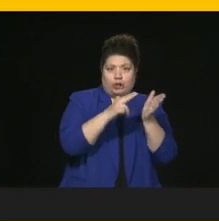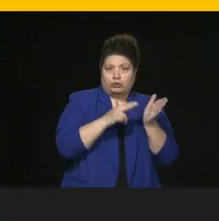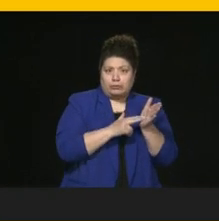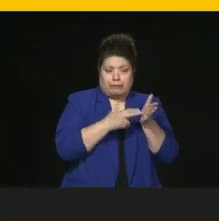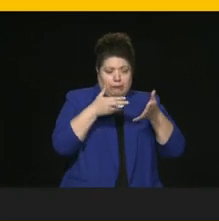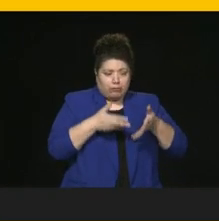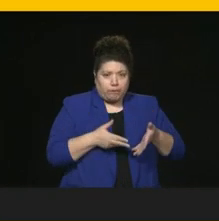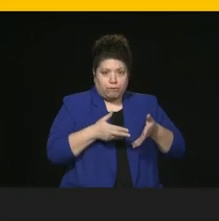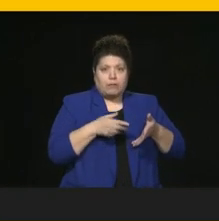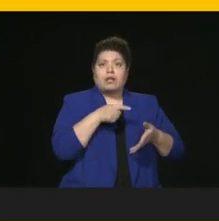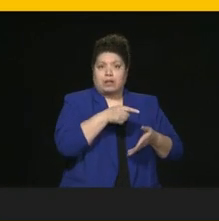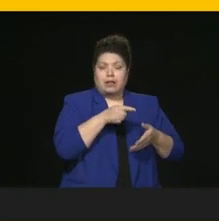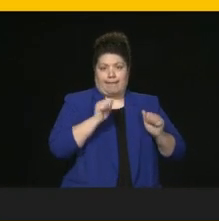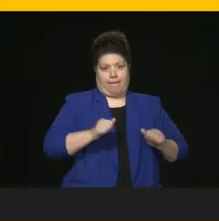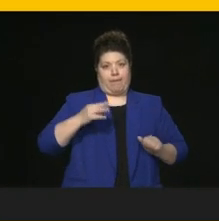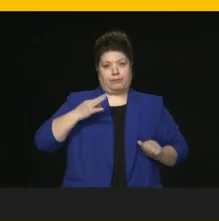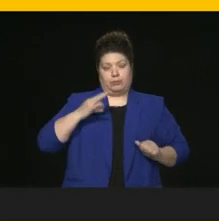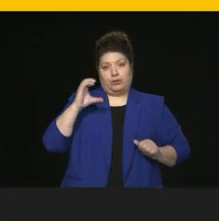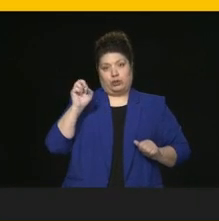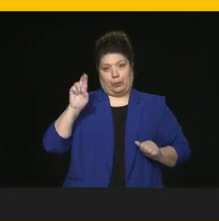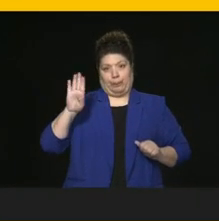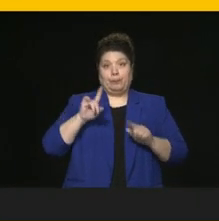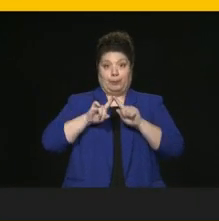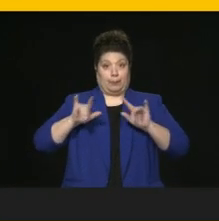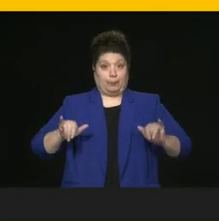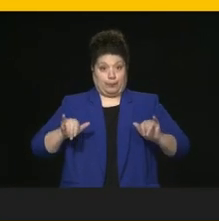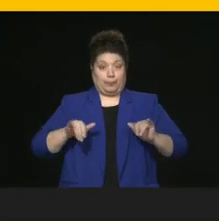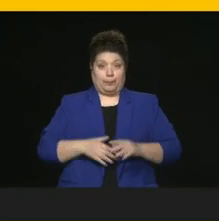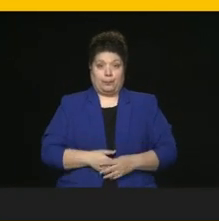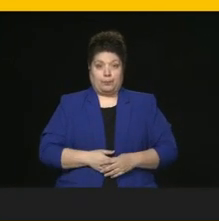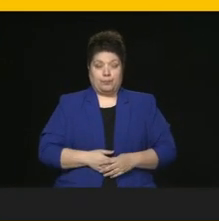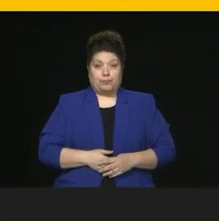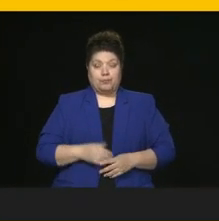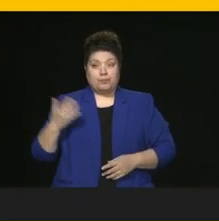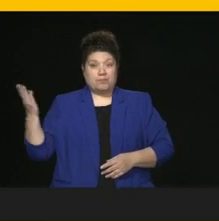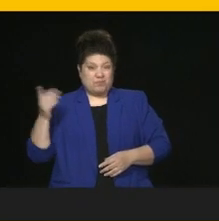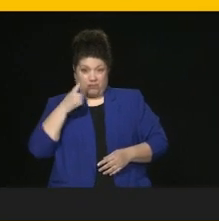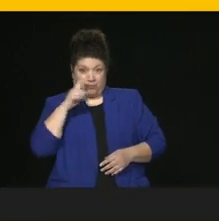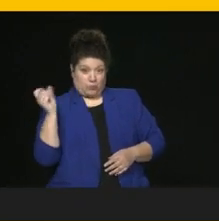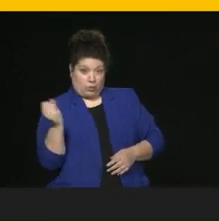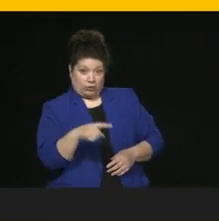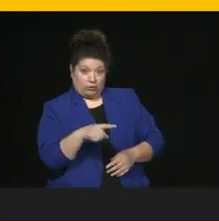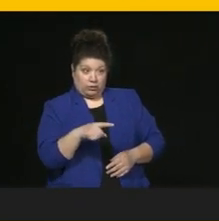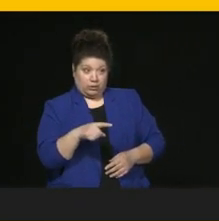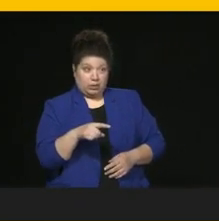HAVE A FEW CONTRACTS ALL WHILE